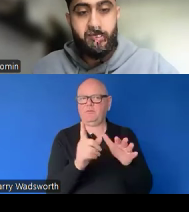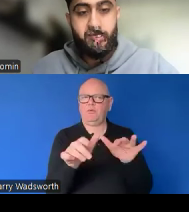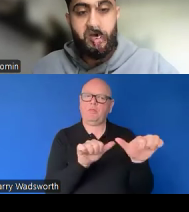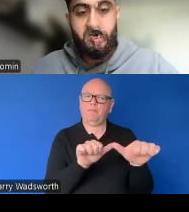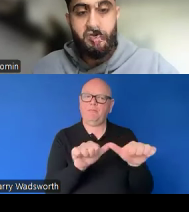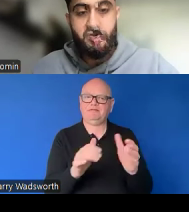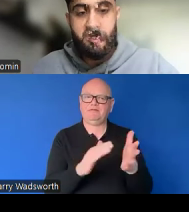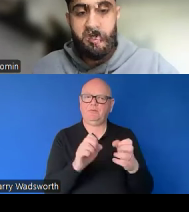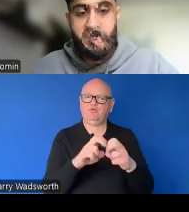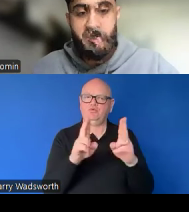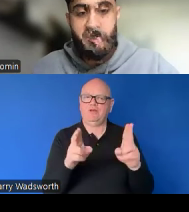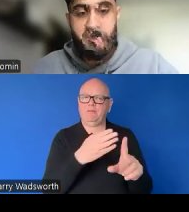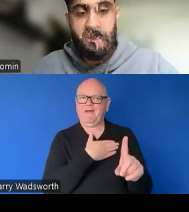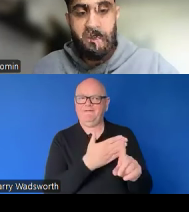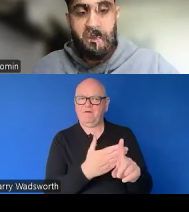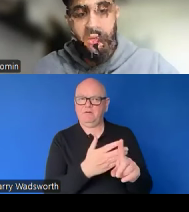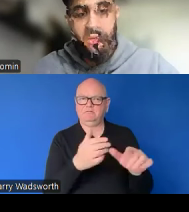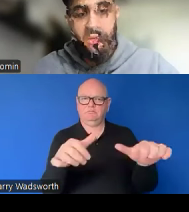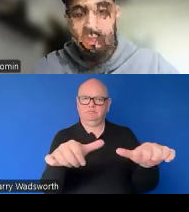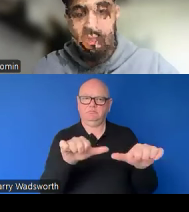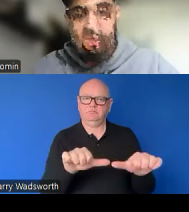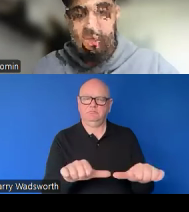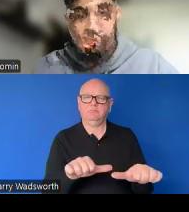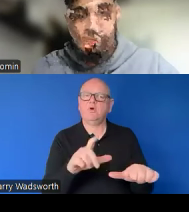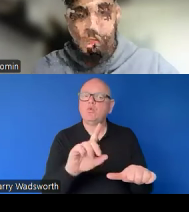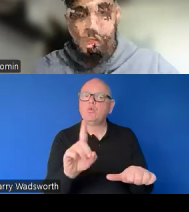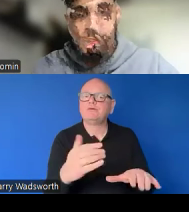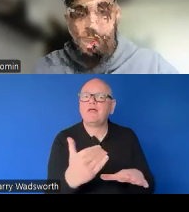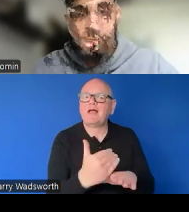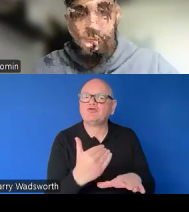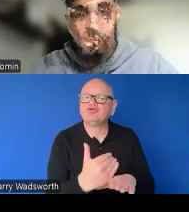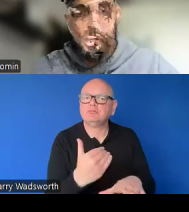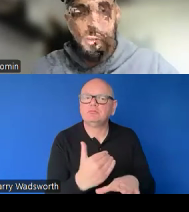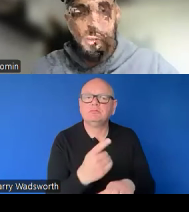Then we want to put in our call to action, our urgency, so kids go free, book now.